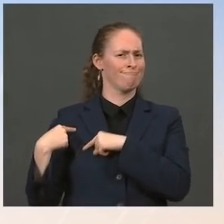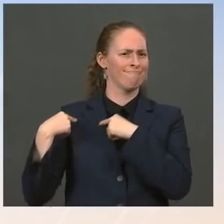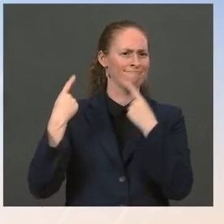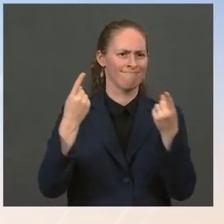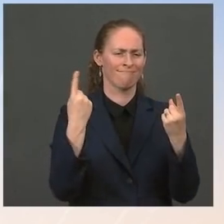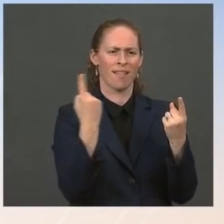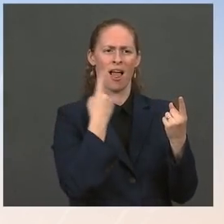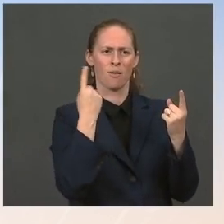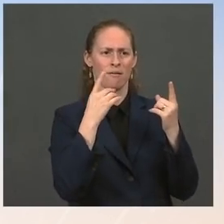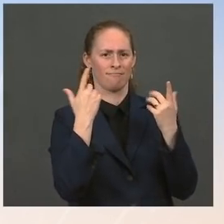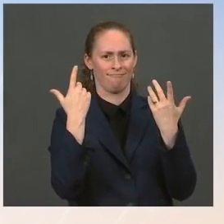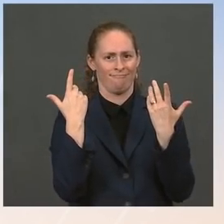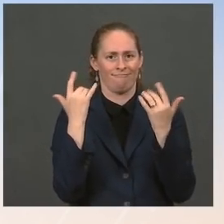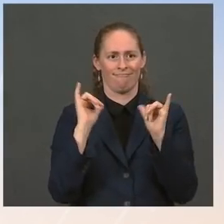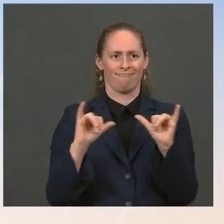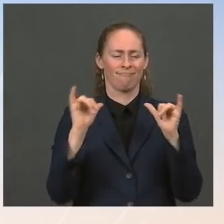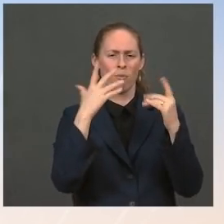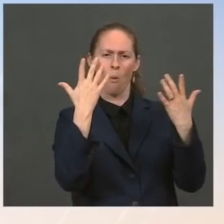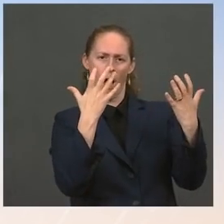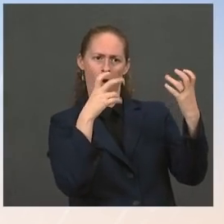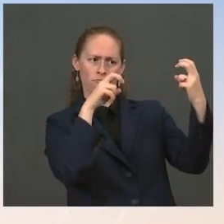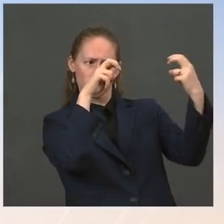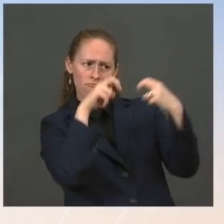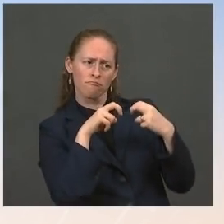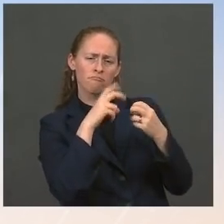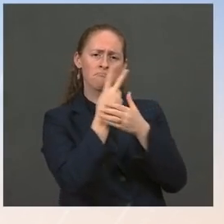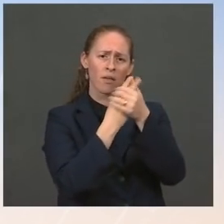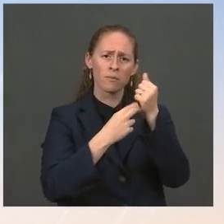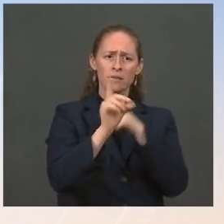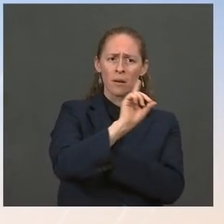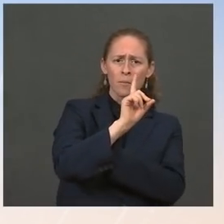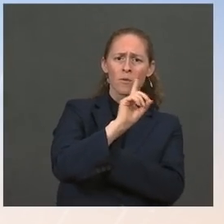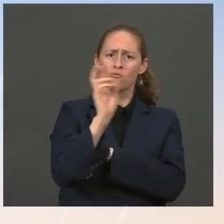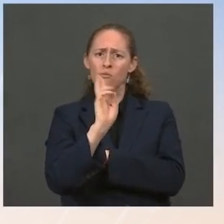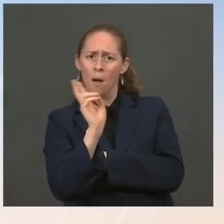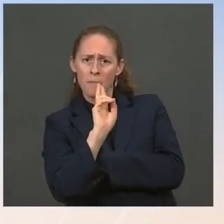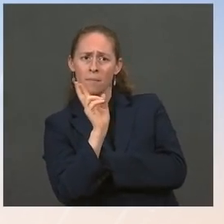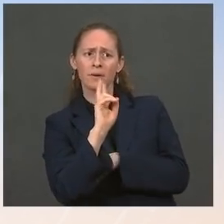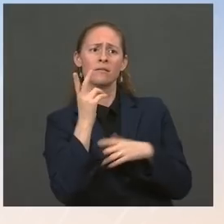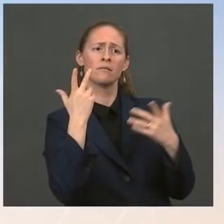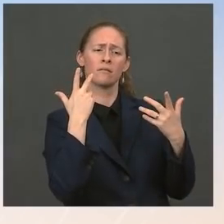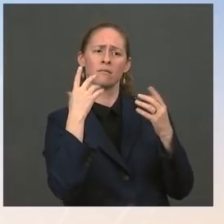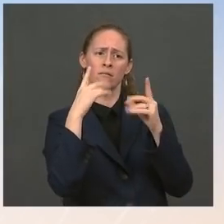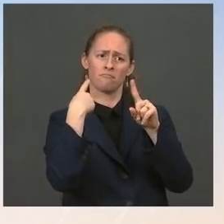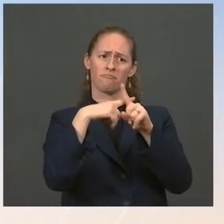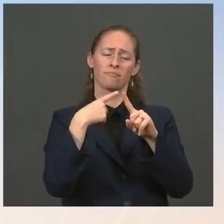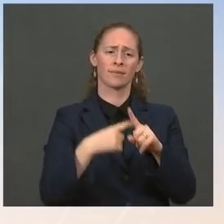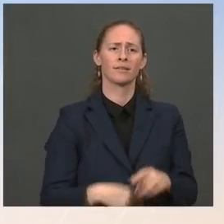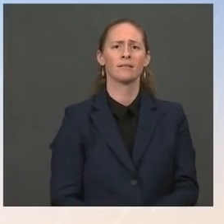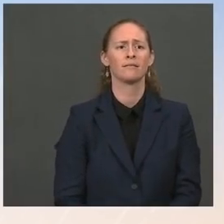having conversations with Democrats and Republicans when he feels it would be constructive. The Press: He said they will be -- he said they will be speaking. So you were saying he was saying